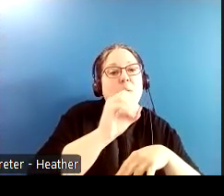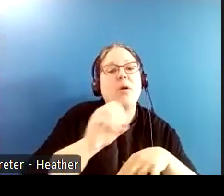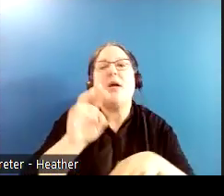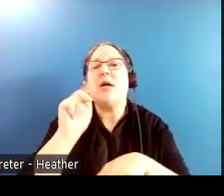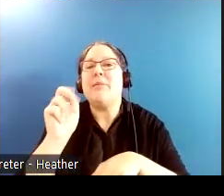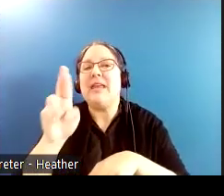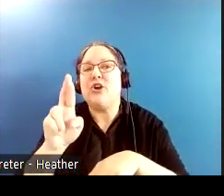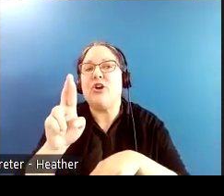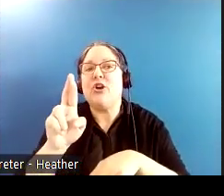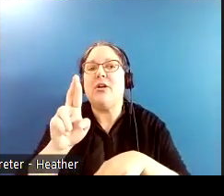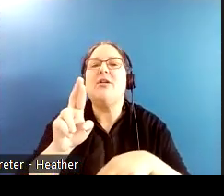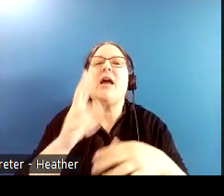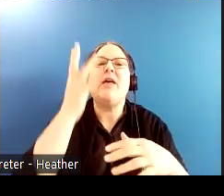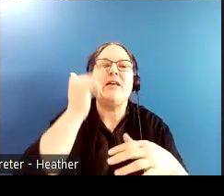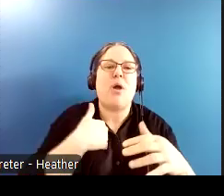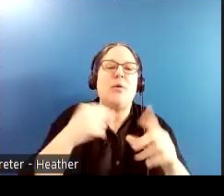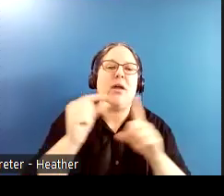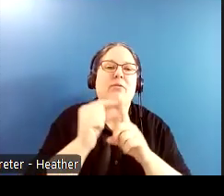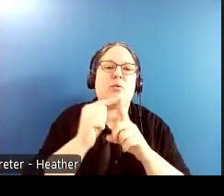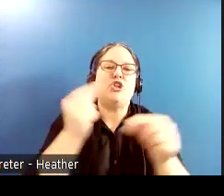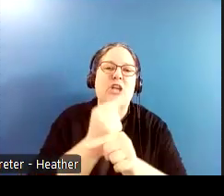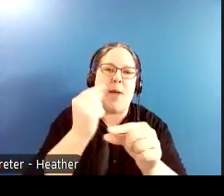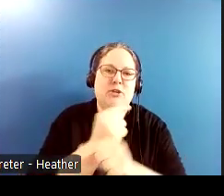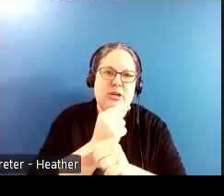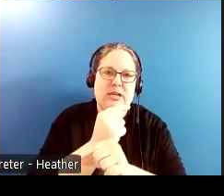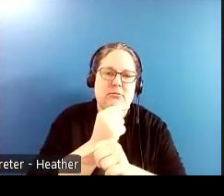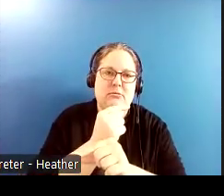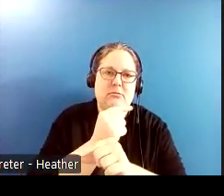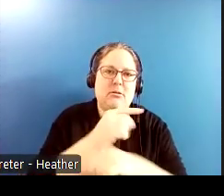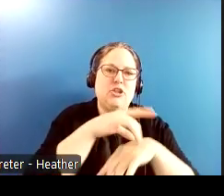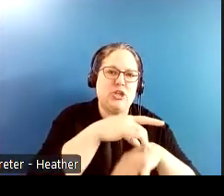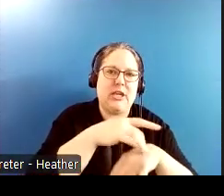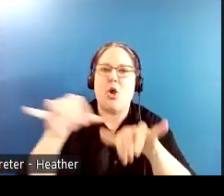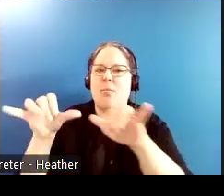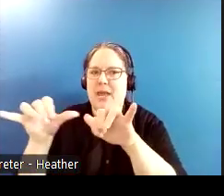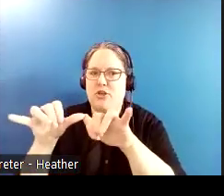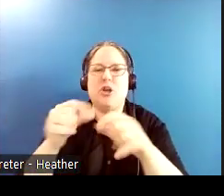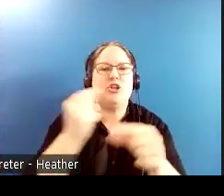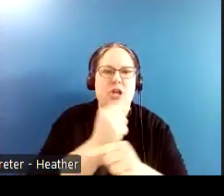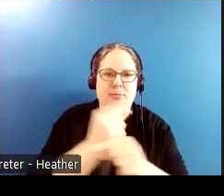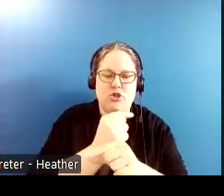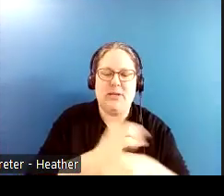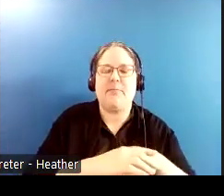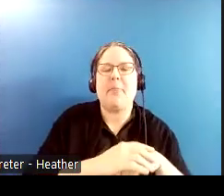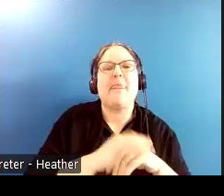is where we get the word geometry. even the the development of these these concepts that we now